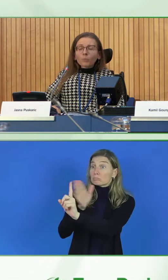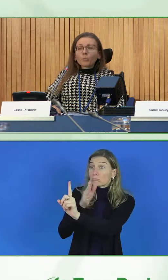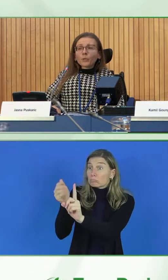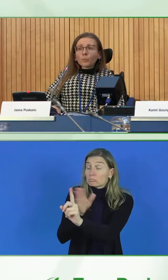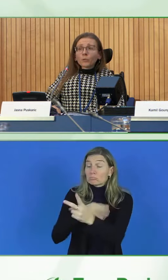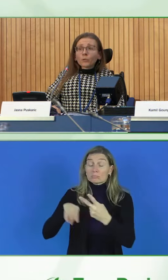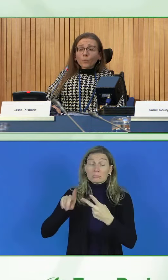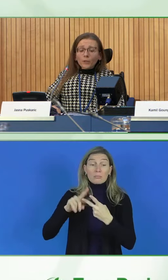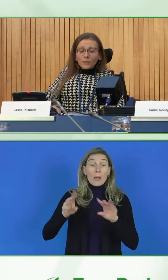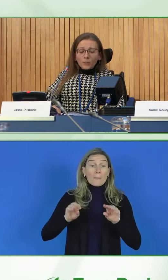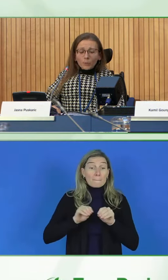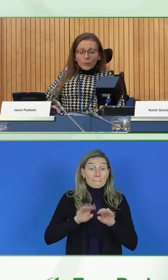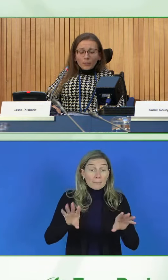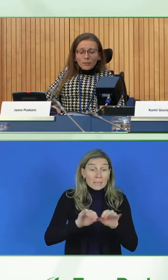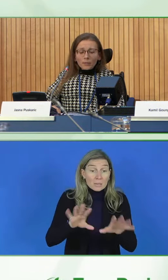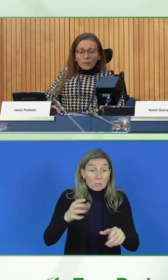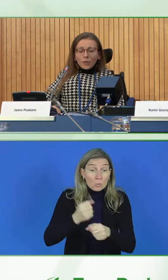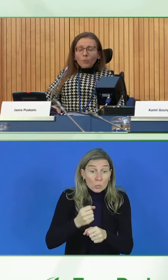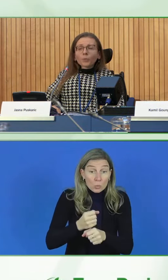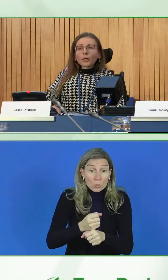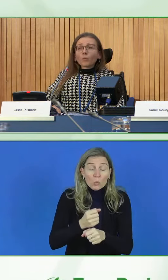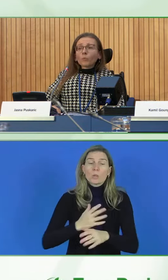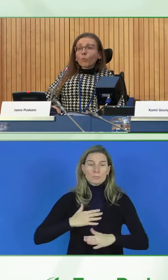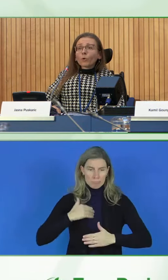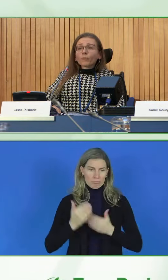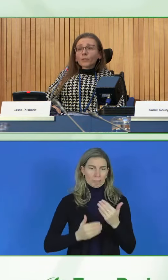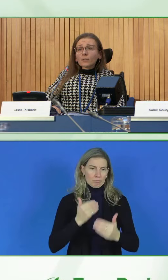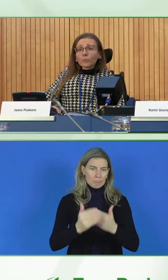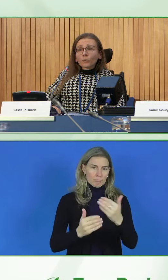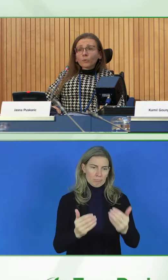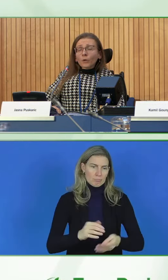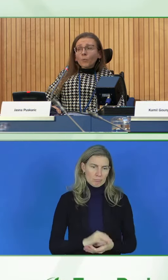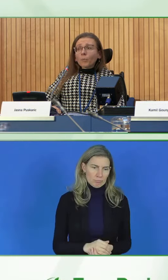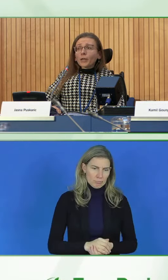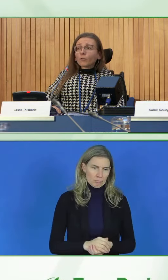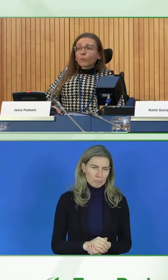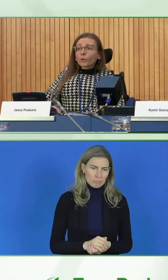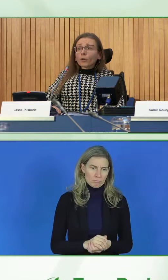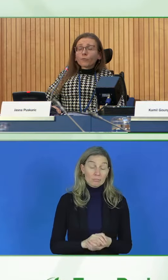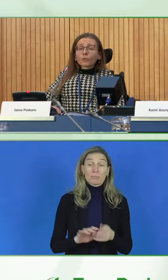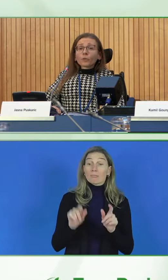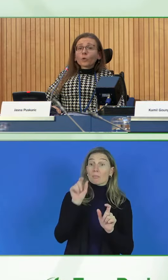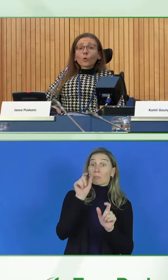People with disabilities become more visible by the work of the